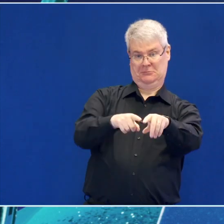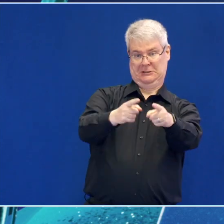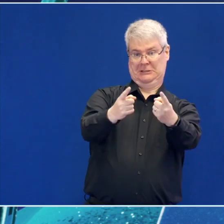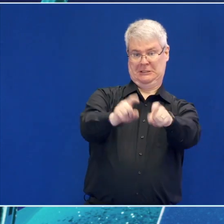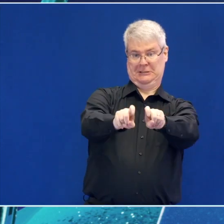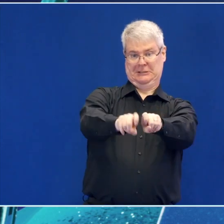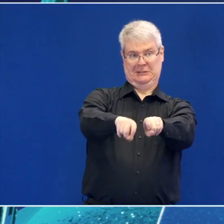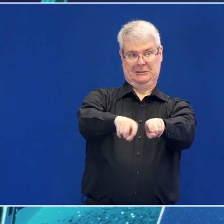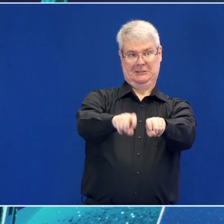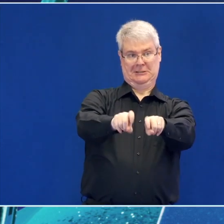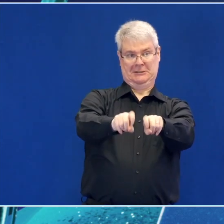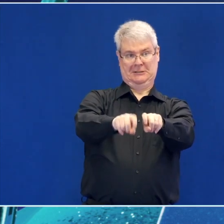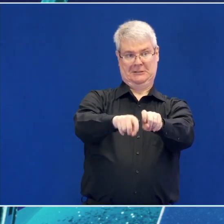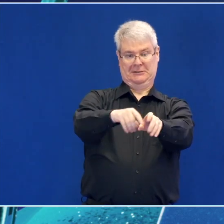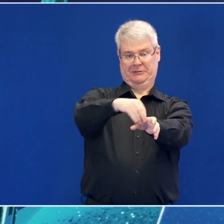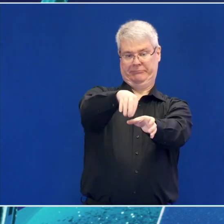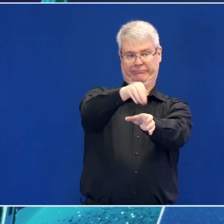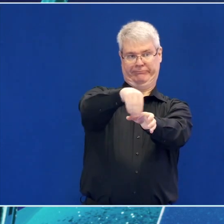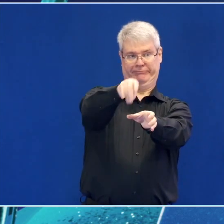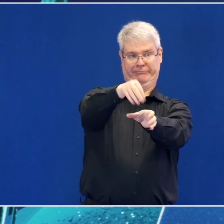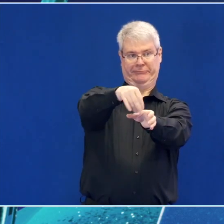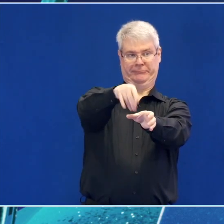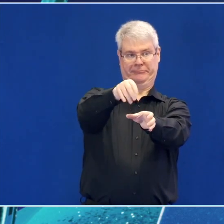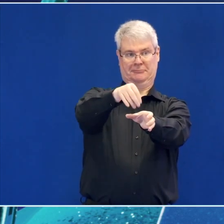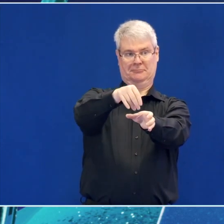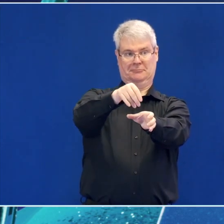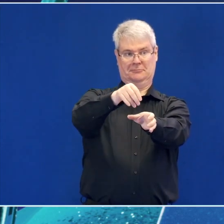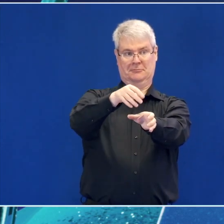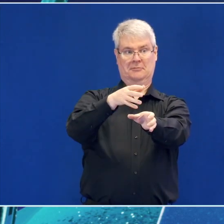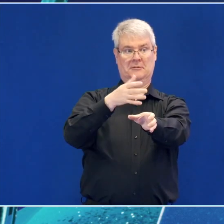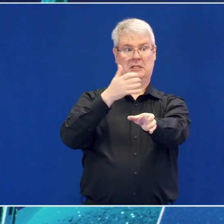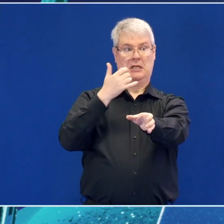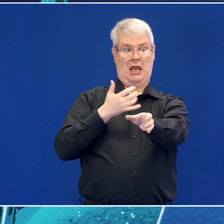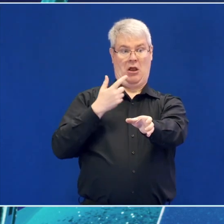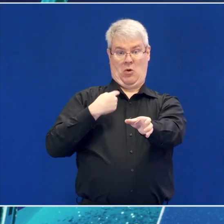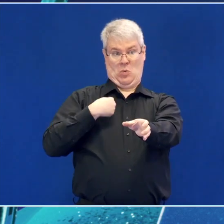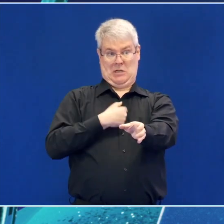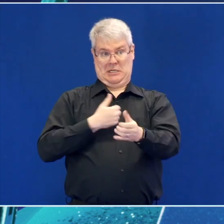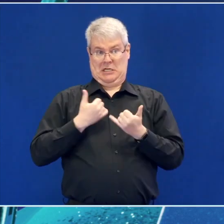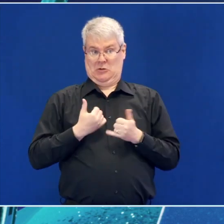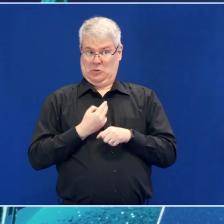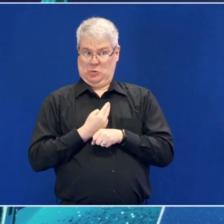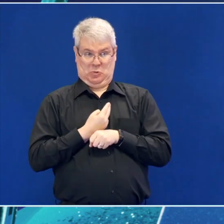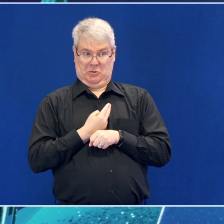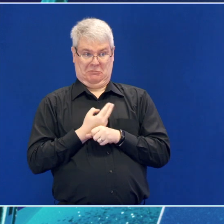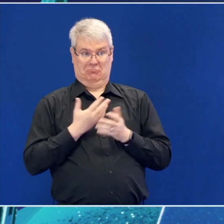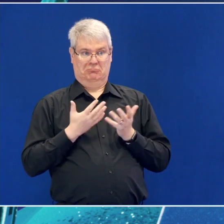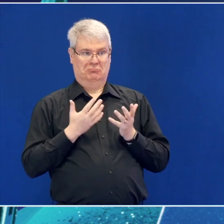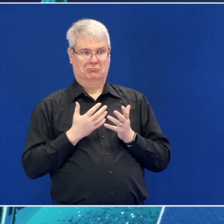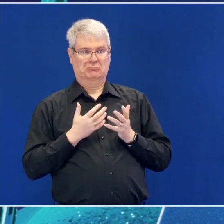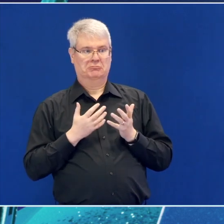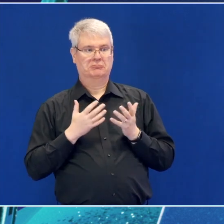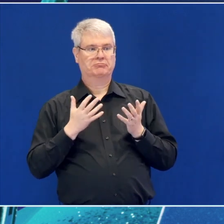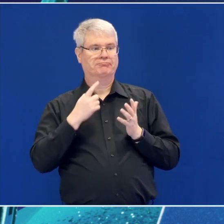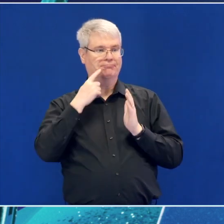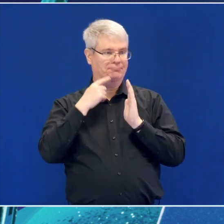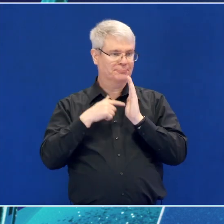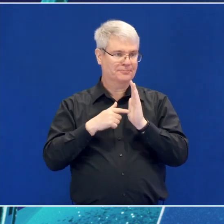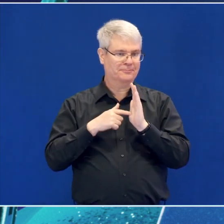And one of the ways we're using it is on reviews or pull requests that come into a pull request for github.com.